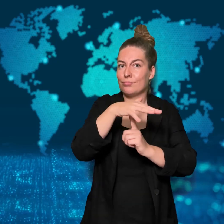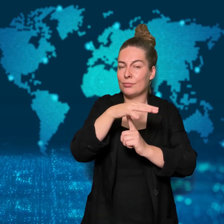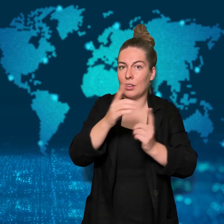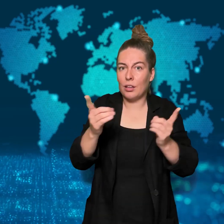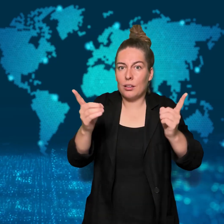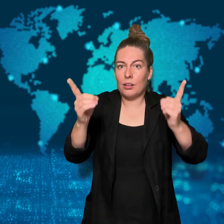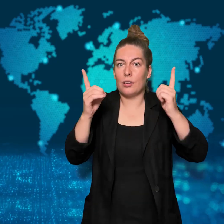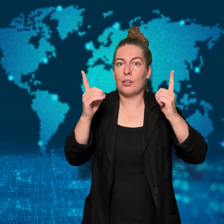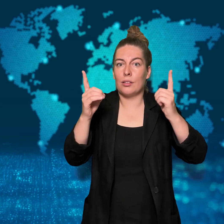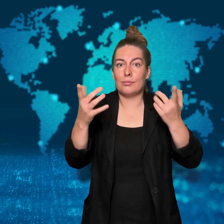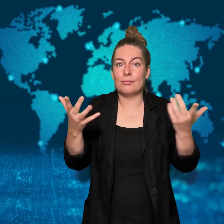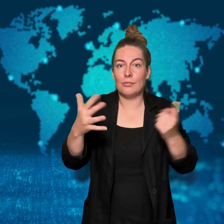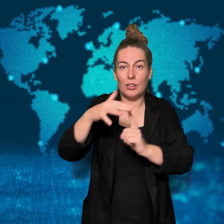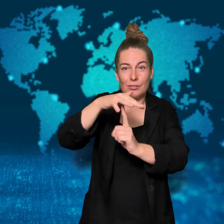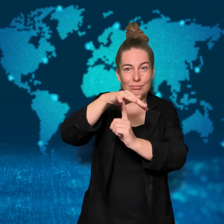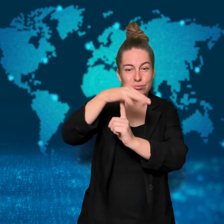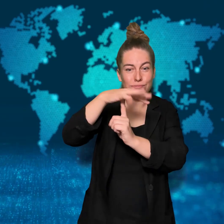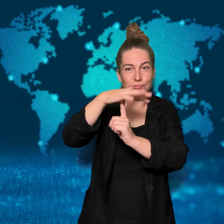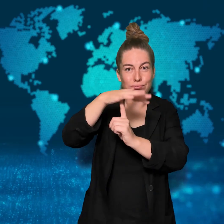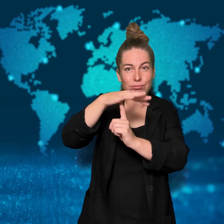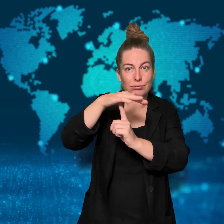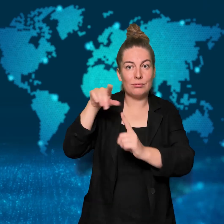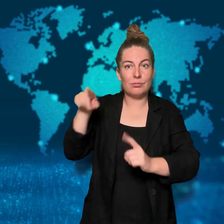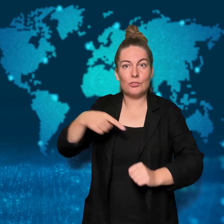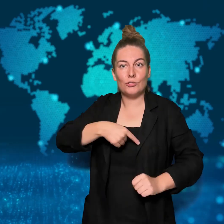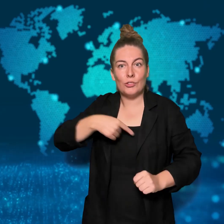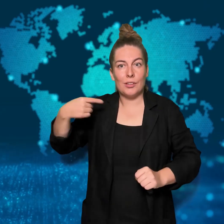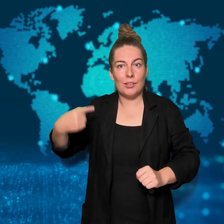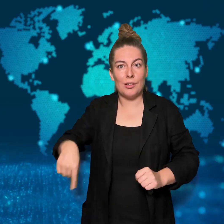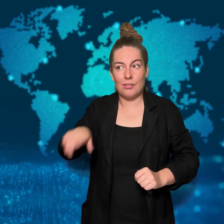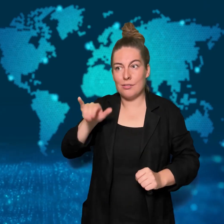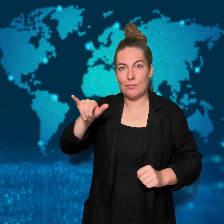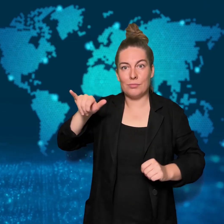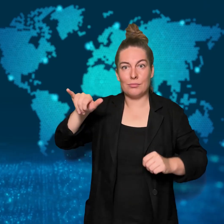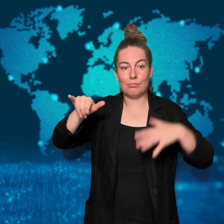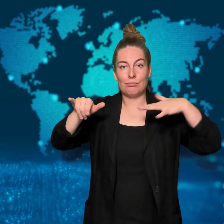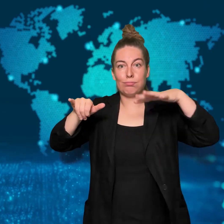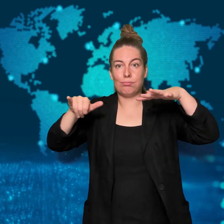An air officer representing the Royal Canadian Navy frigate warship,